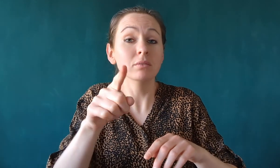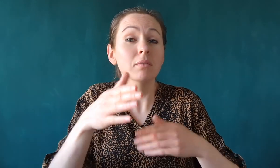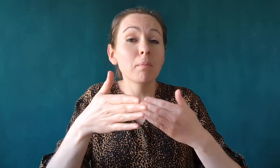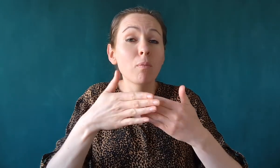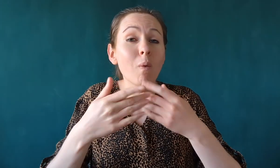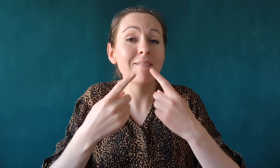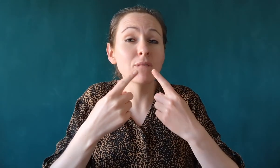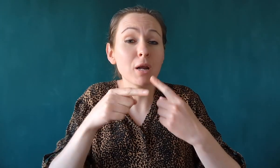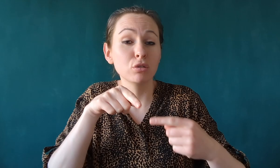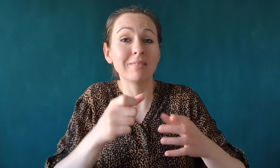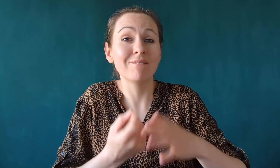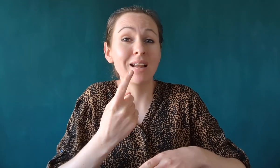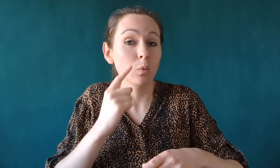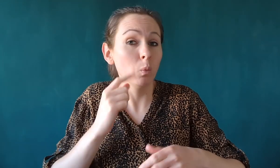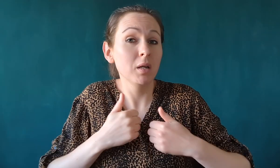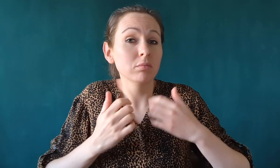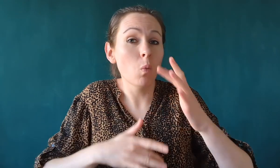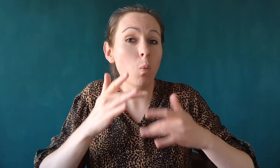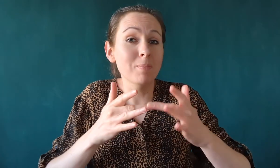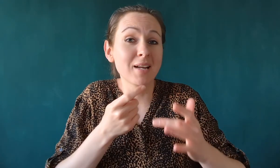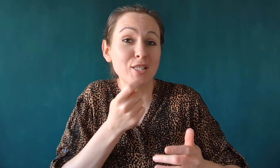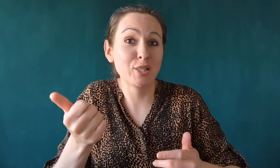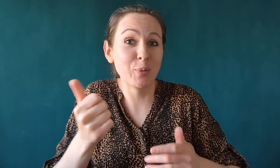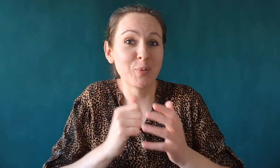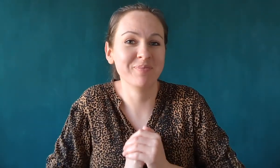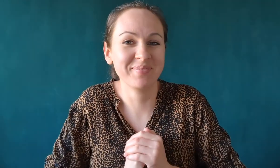More information about this event will be available on our website soon.